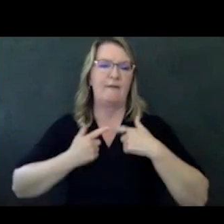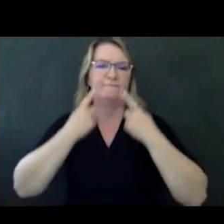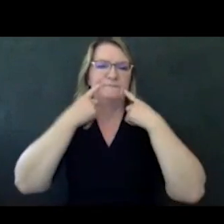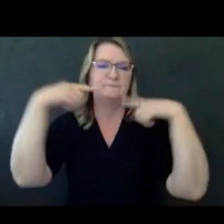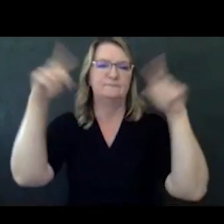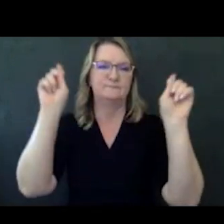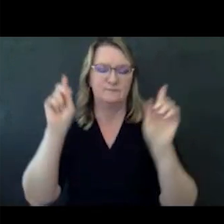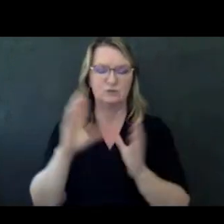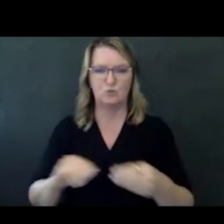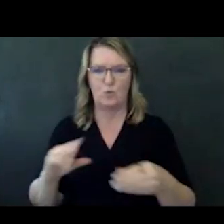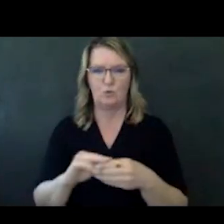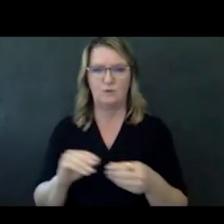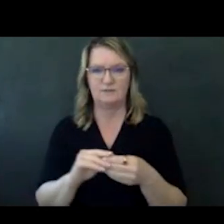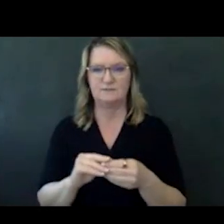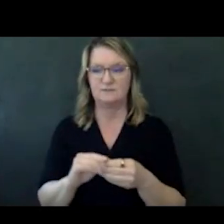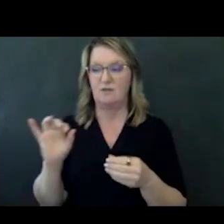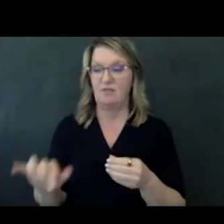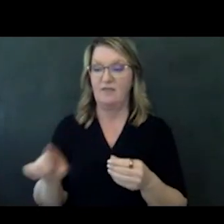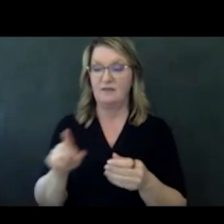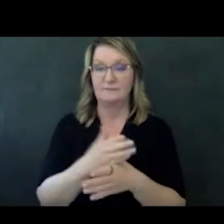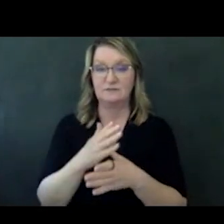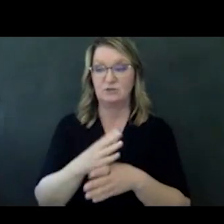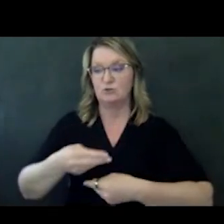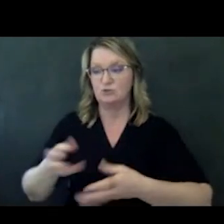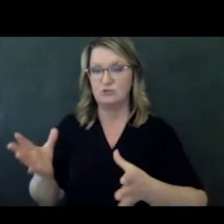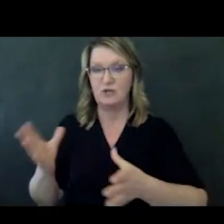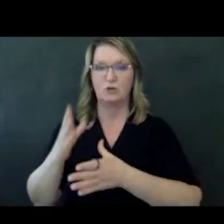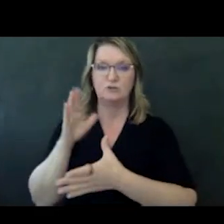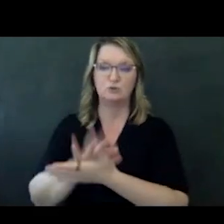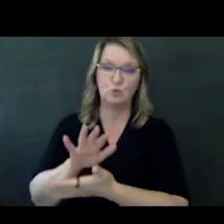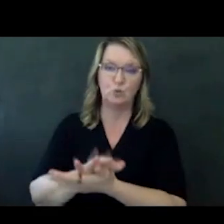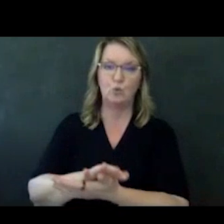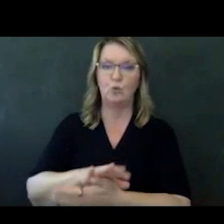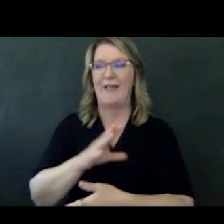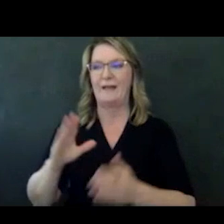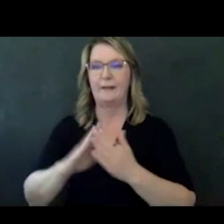These materials are shared through schools, community organizations, and on our social media